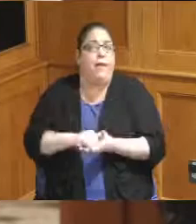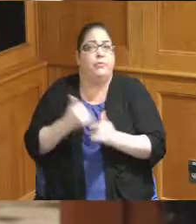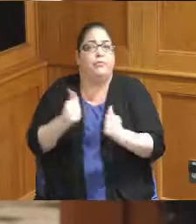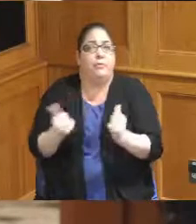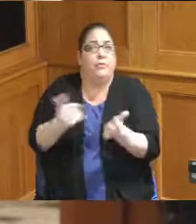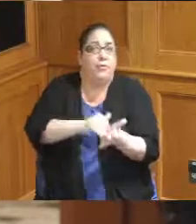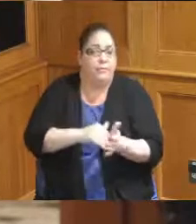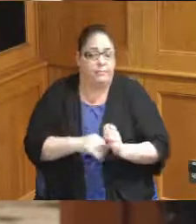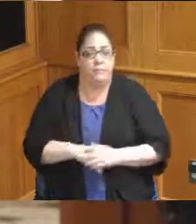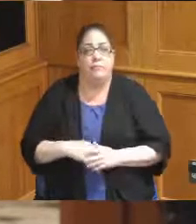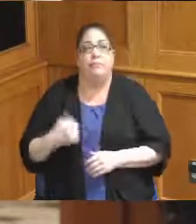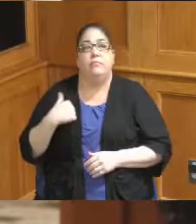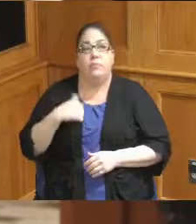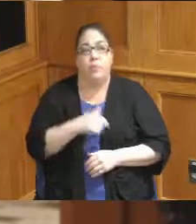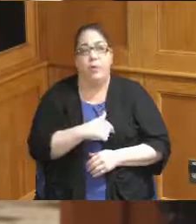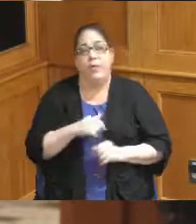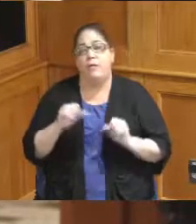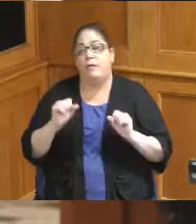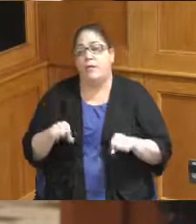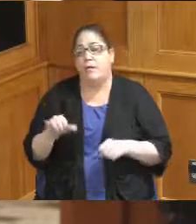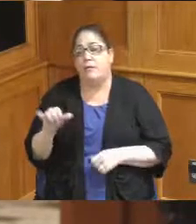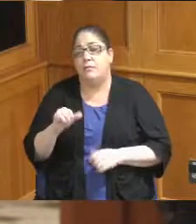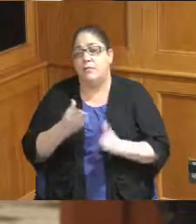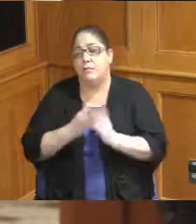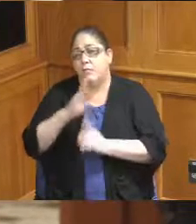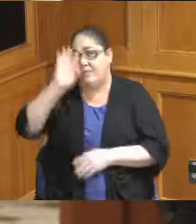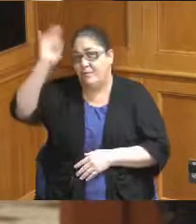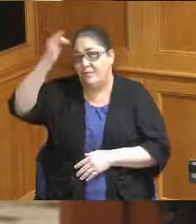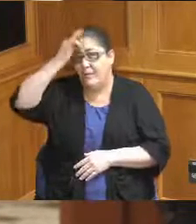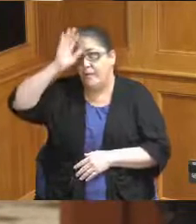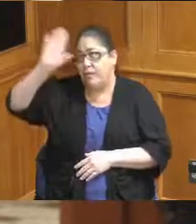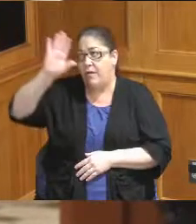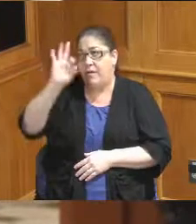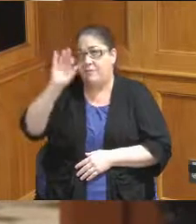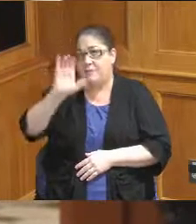the ability through the what the the federal government and the FCC and you're working with